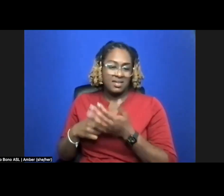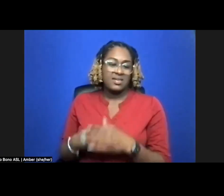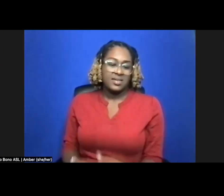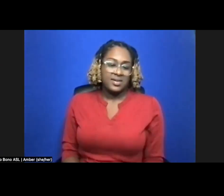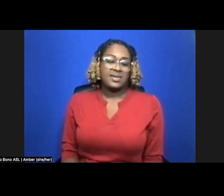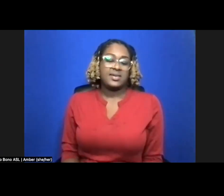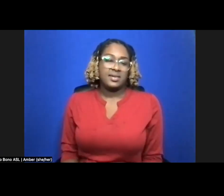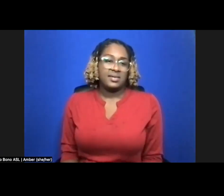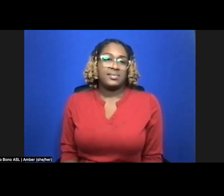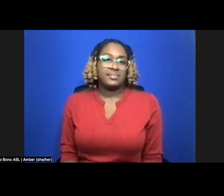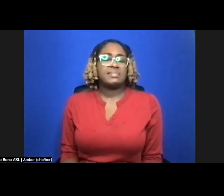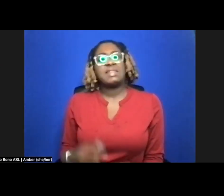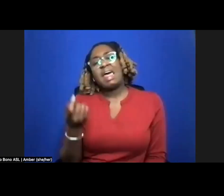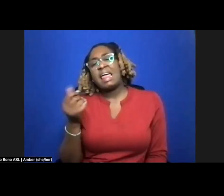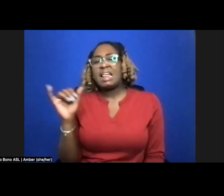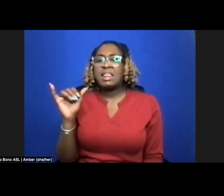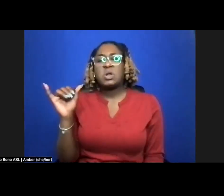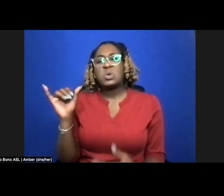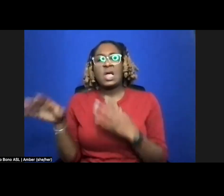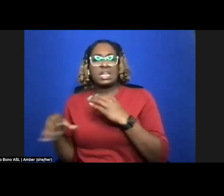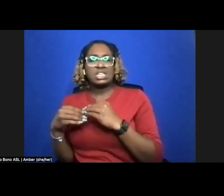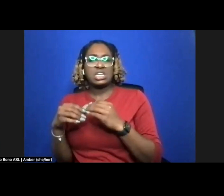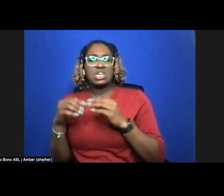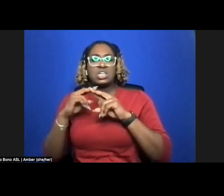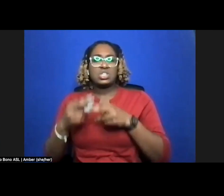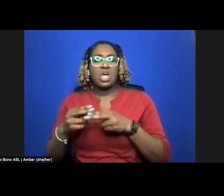like a little nod to that; it's called groundwater gods and it's about pillbugs,